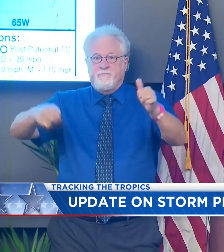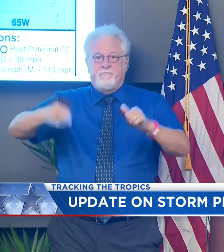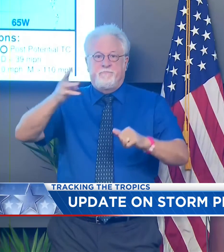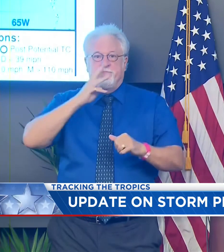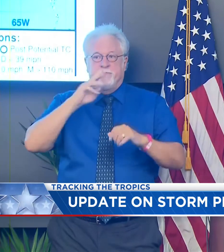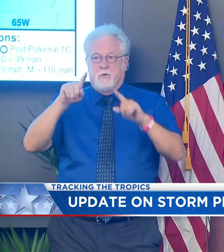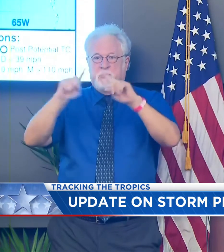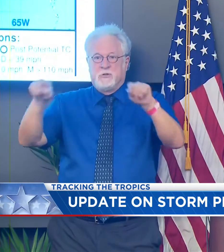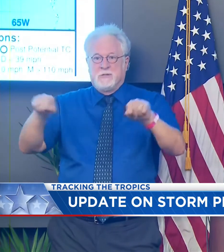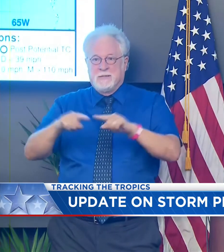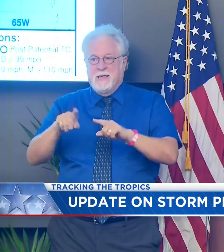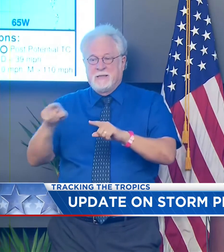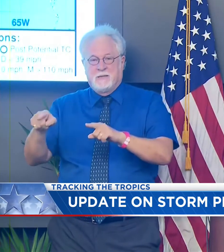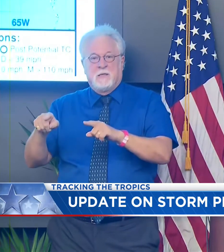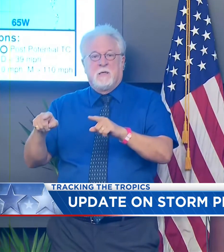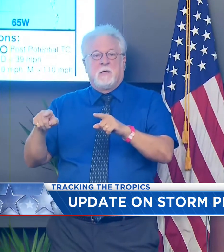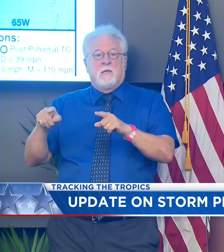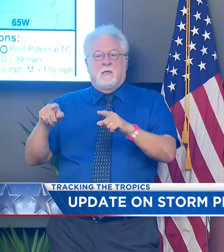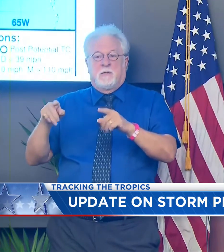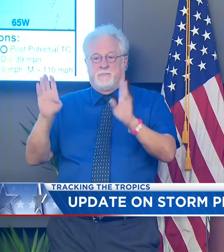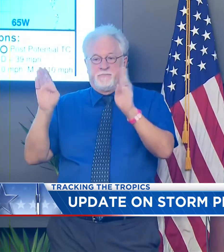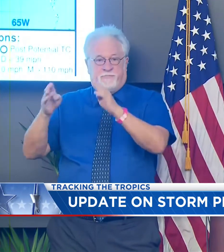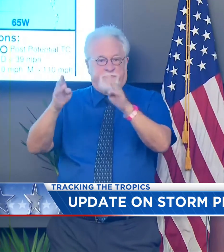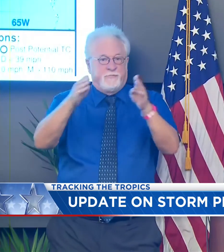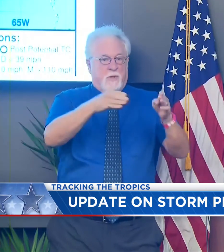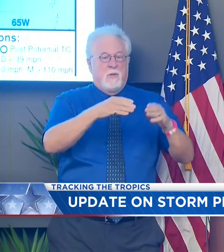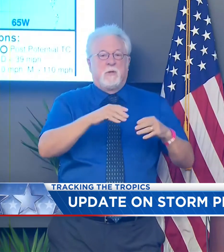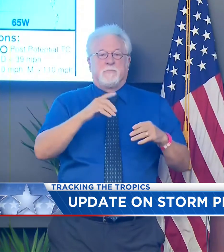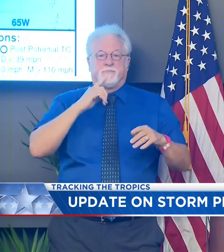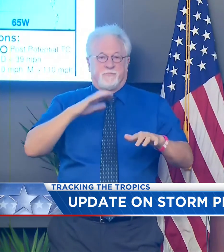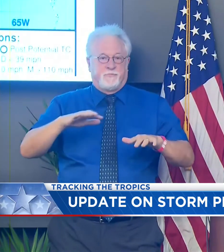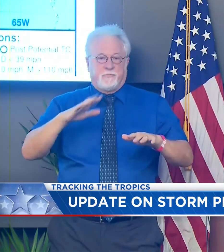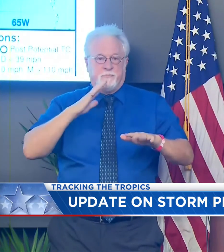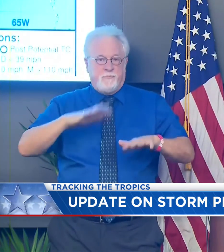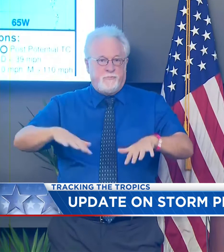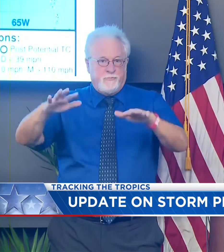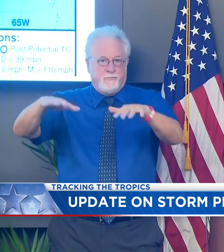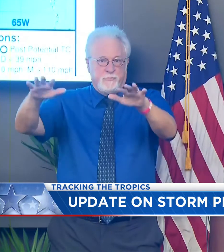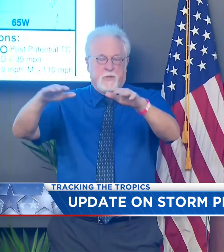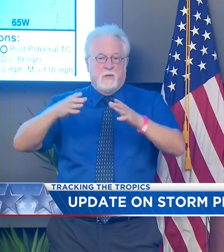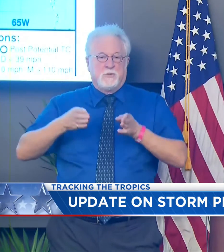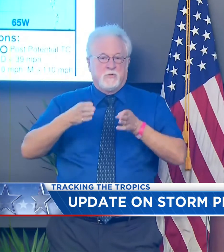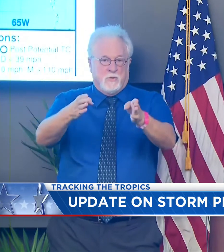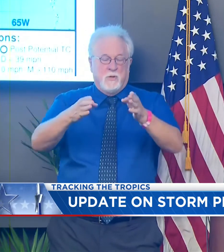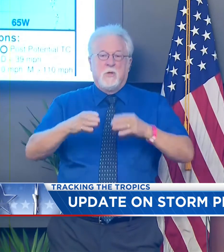IT'S TOO EARLY TO KNOW IF WE'RE GOING TO MEET THE CRITERIA.